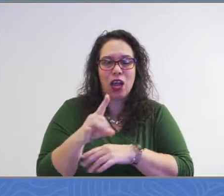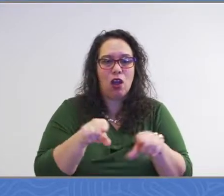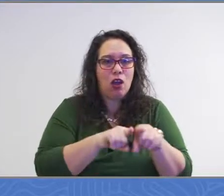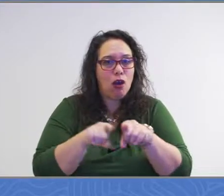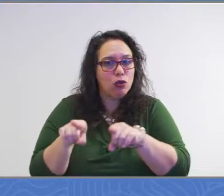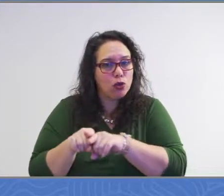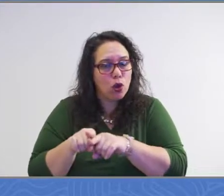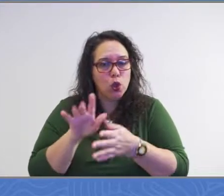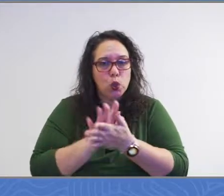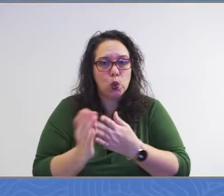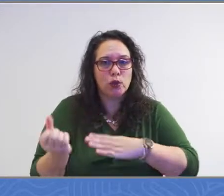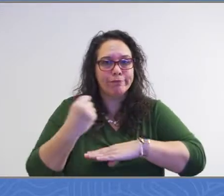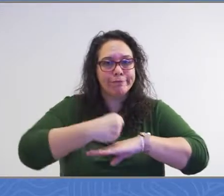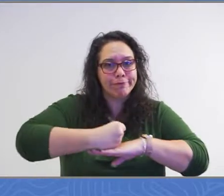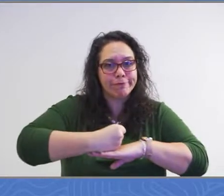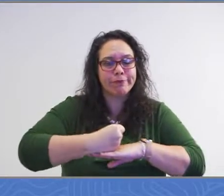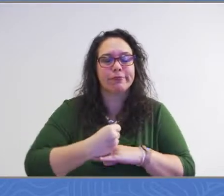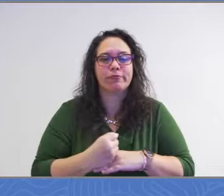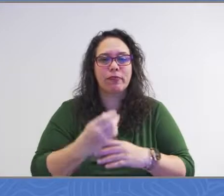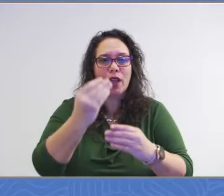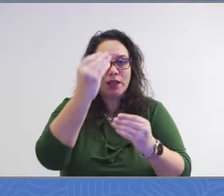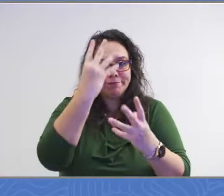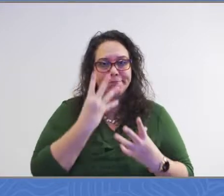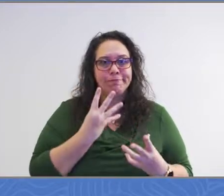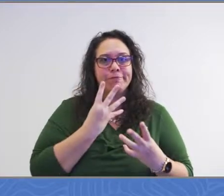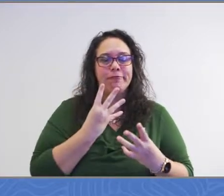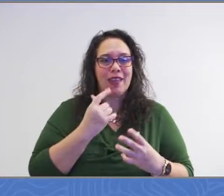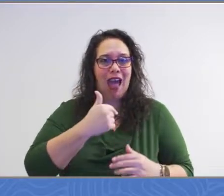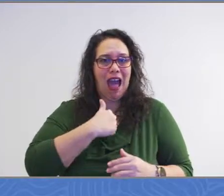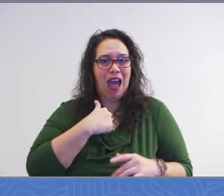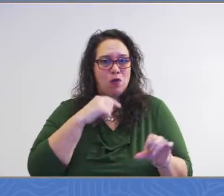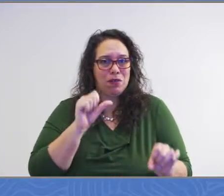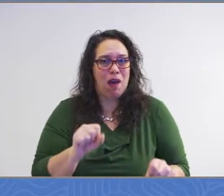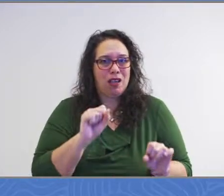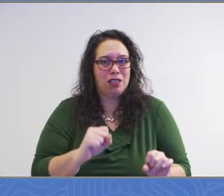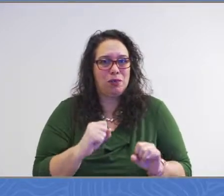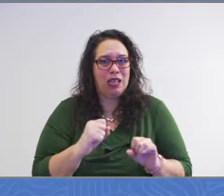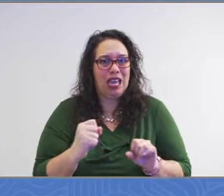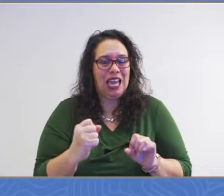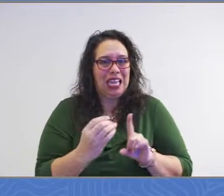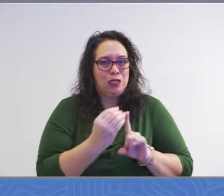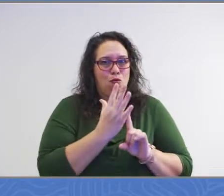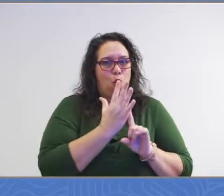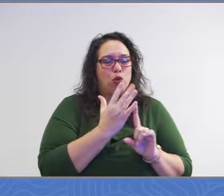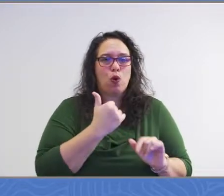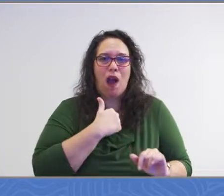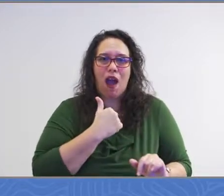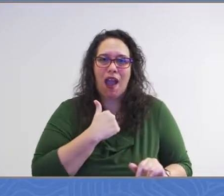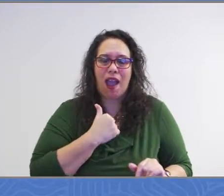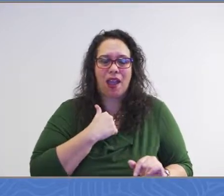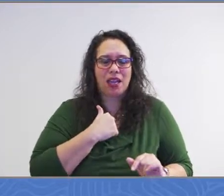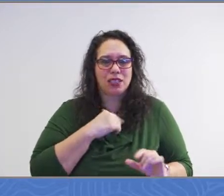I received notification that I was possibly exposed, so I had to take extra precautions at home with my family